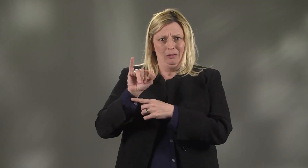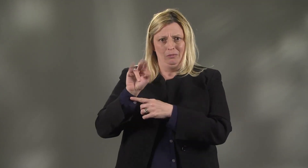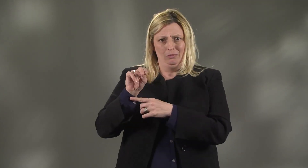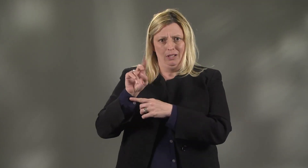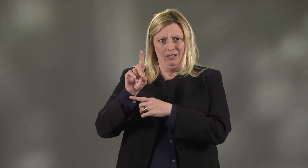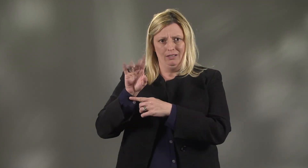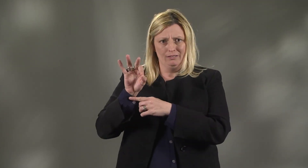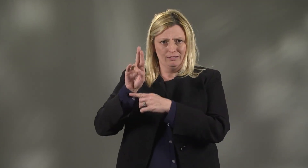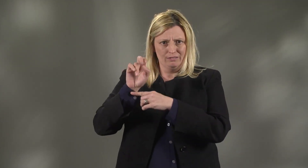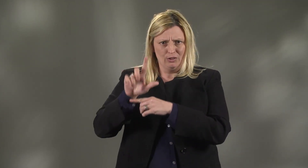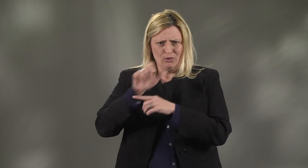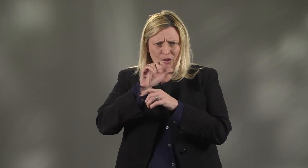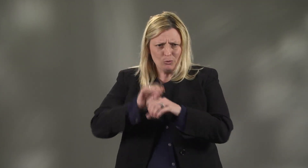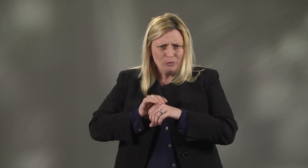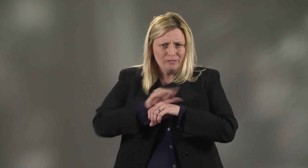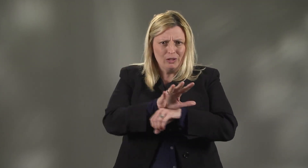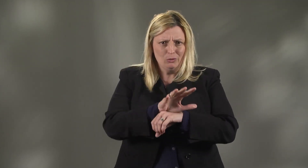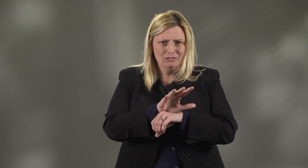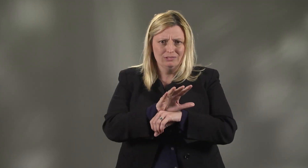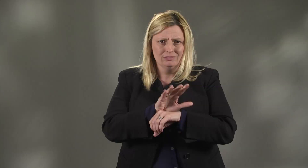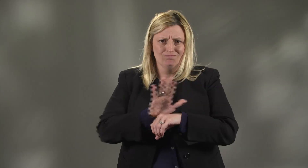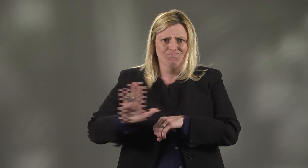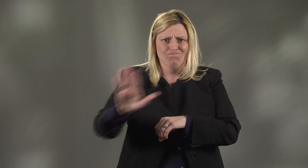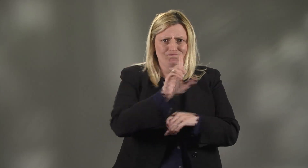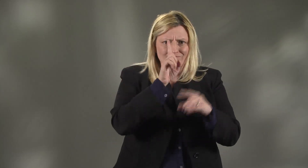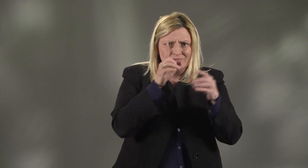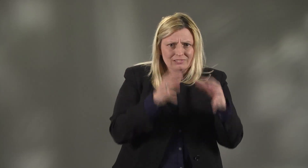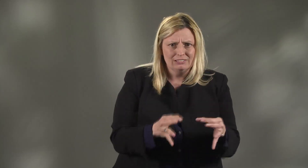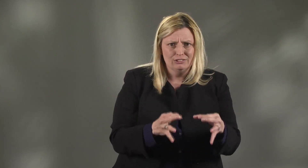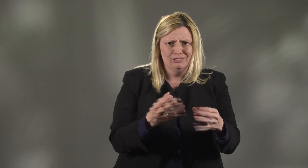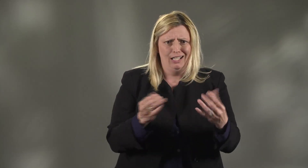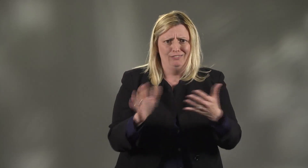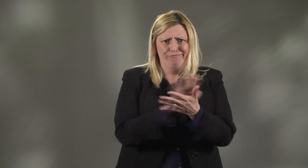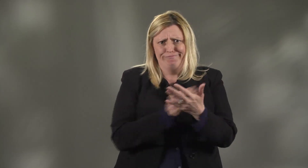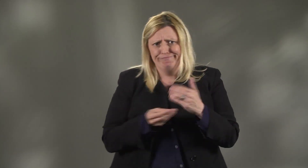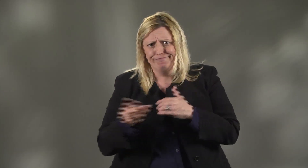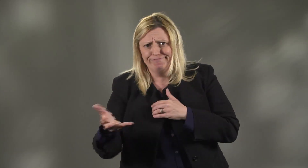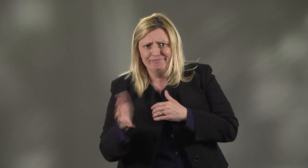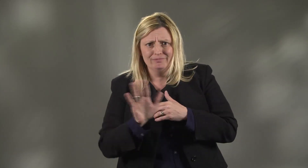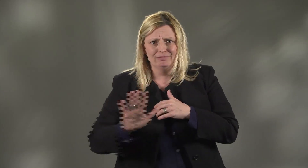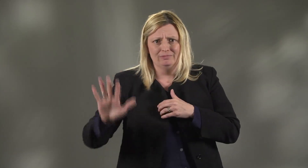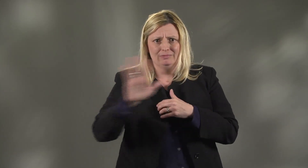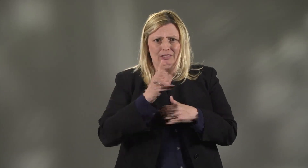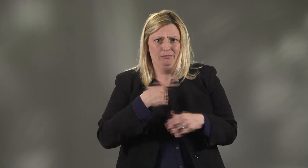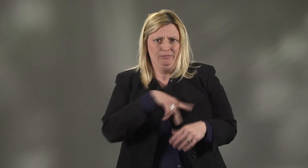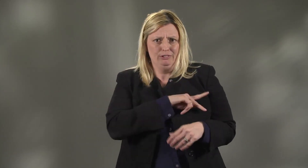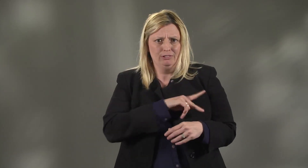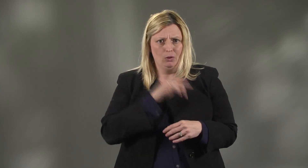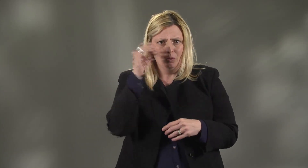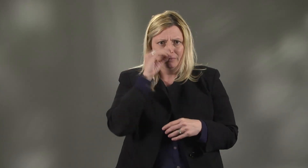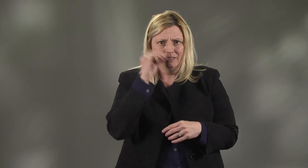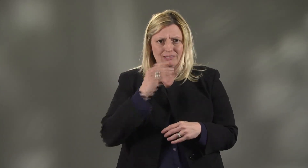It's important to be mindful not to influence our decisions and color them with our personal opinions or feelings,